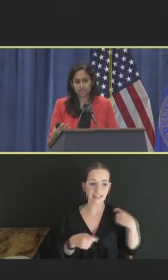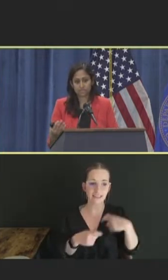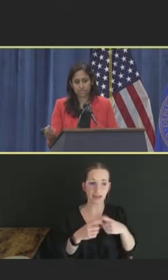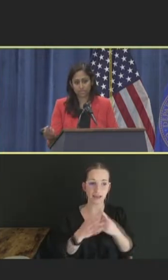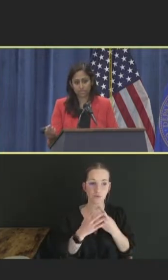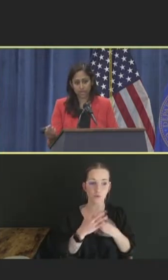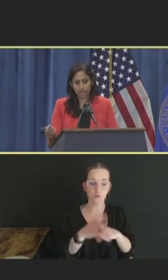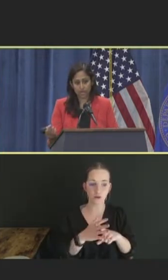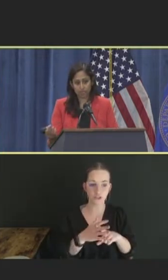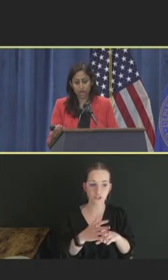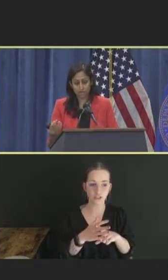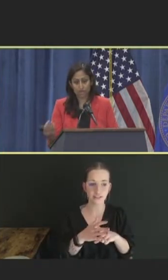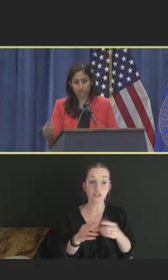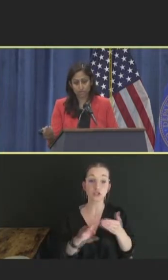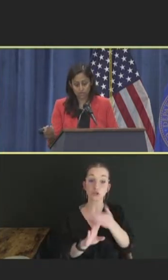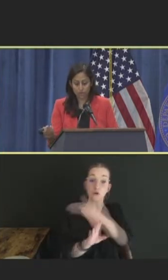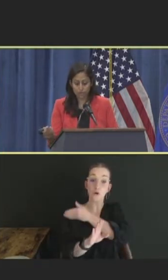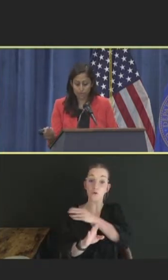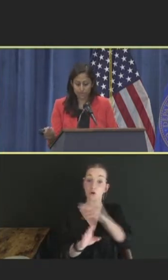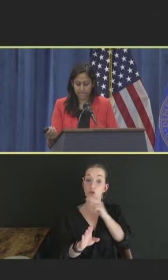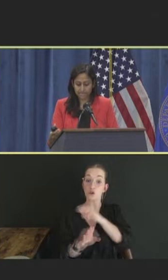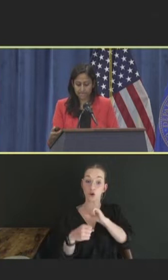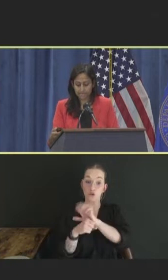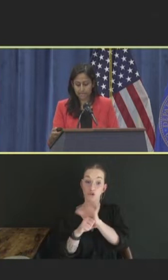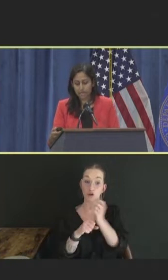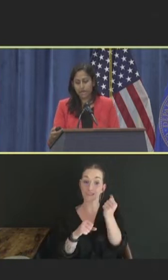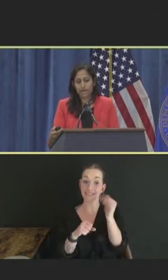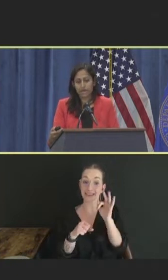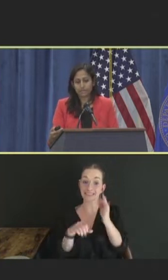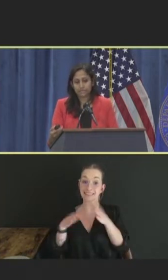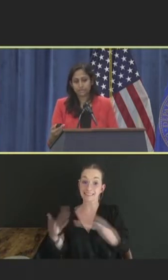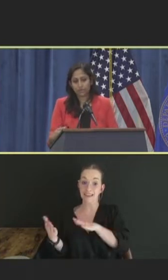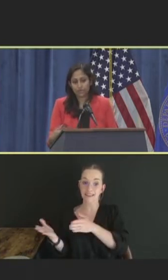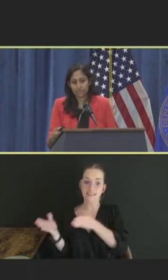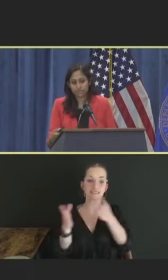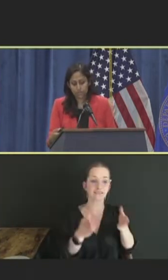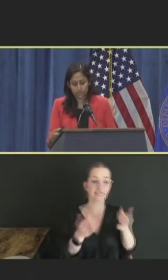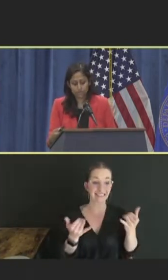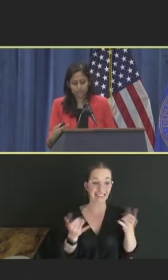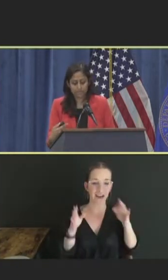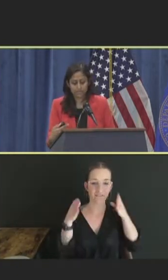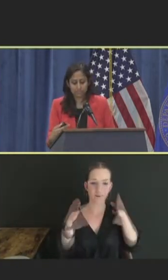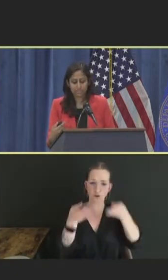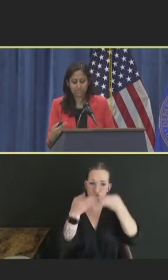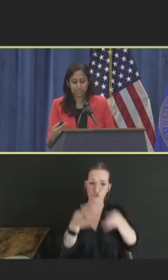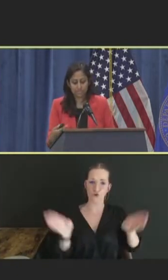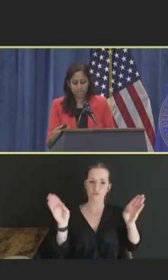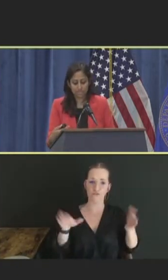this is looking broader at overall deaths. And what this shows is the percent change